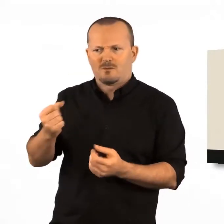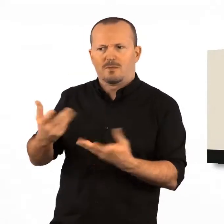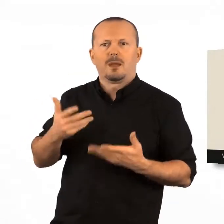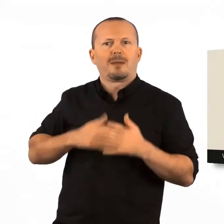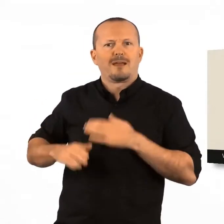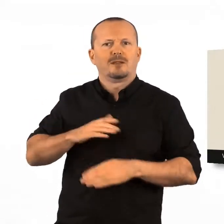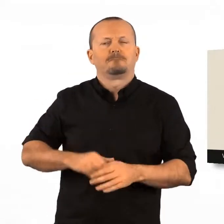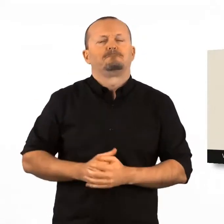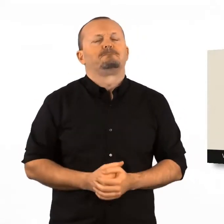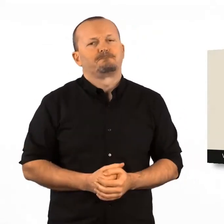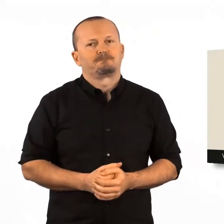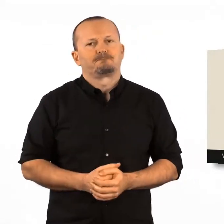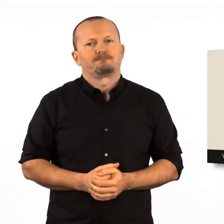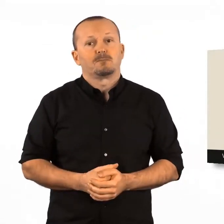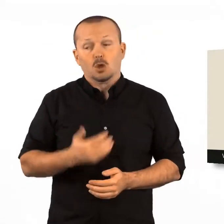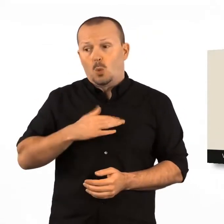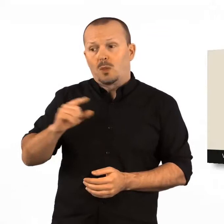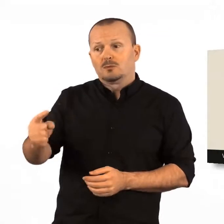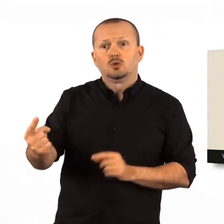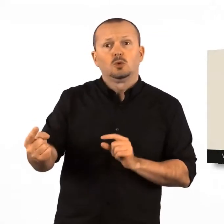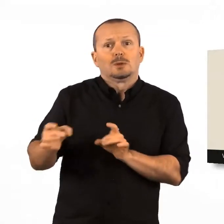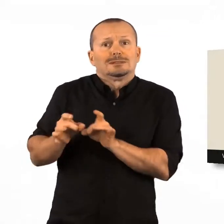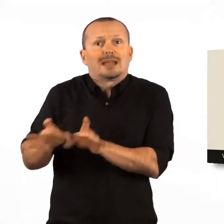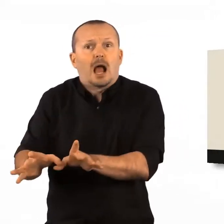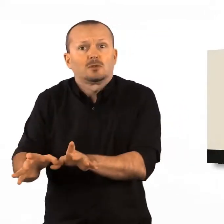interactions we want them also to stay in those interactions for as long as we can,